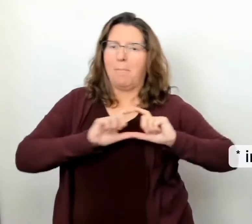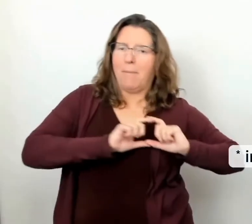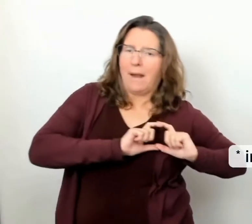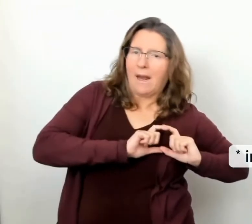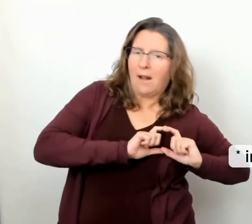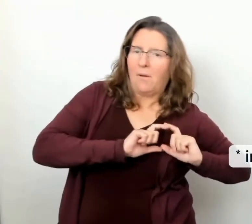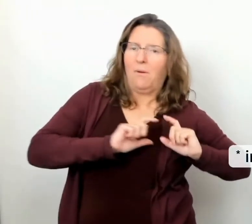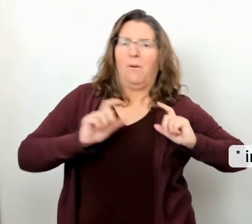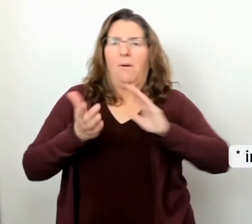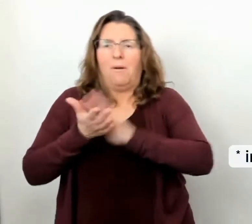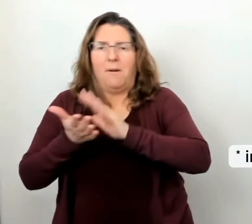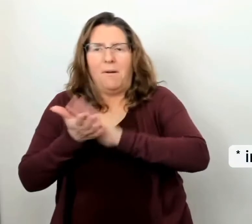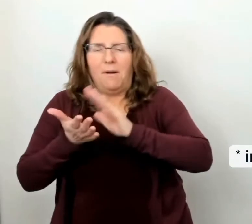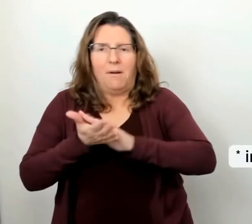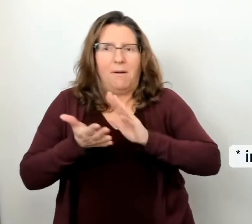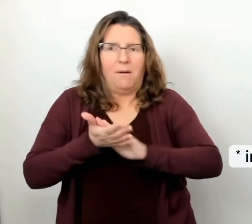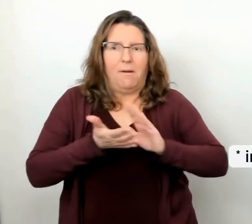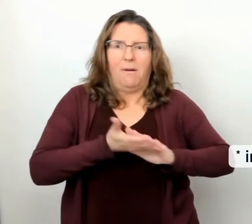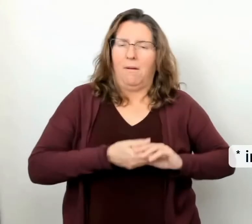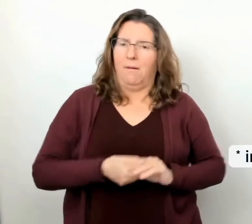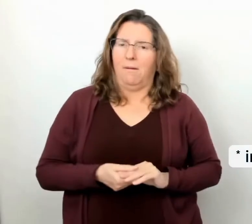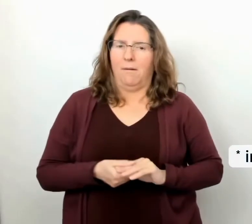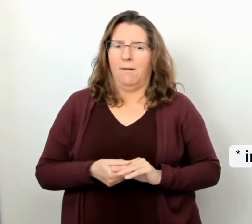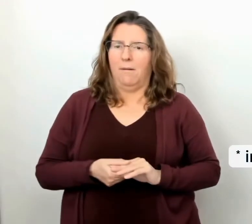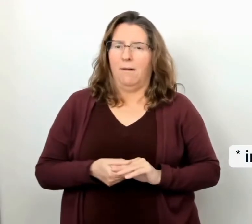I was given a parchment and a medal.